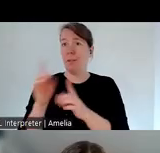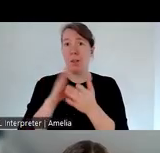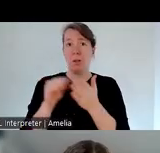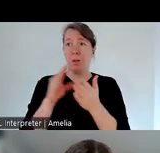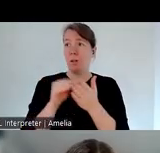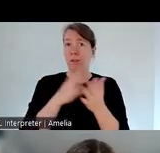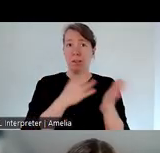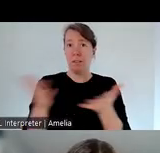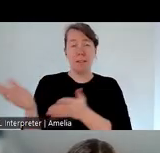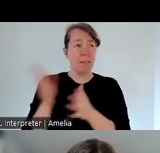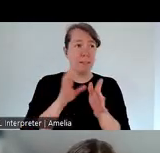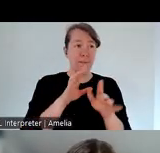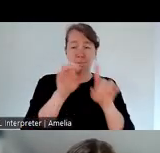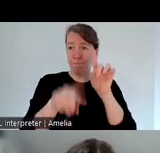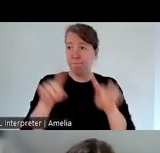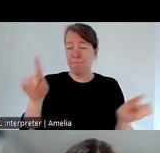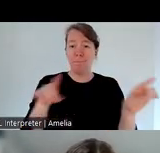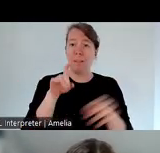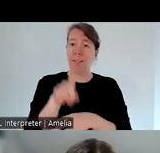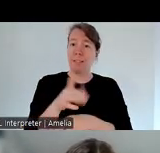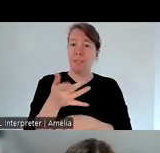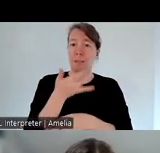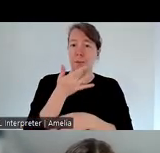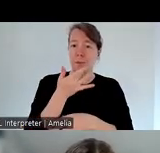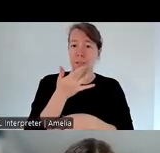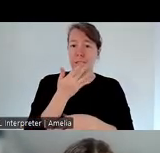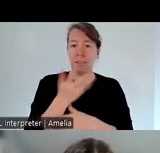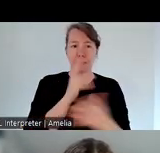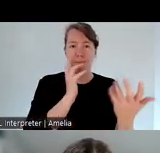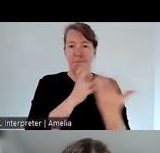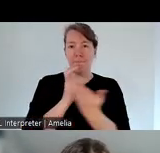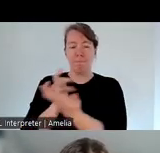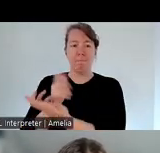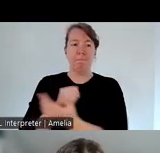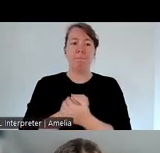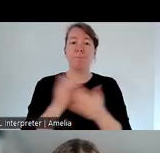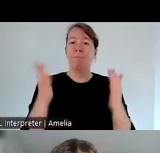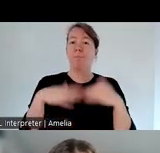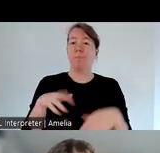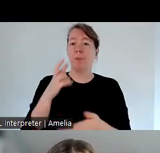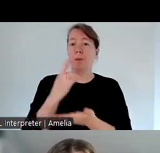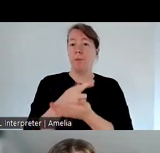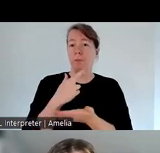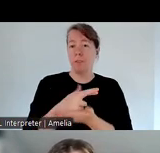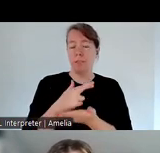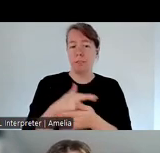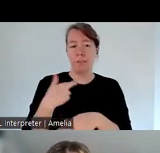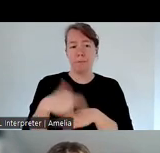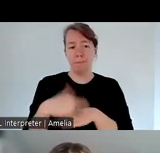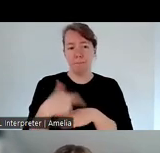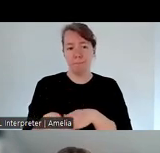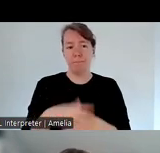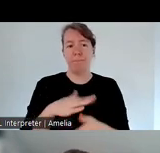and then we had space for references and for further reading and resources that, uh, readers might consult to learn more.